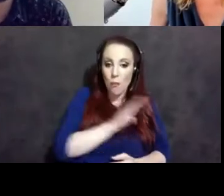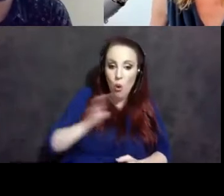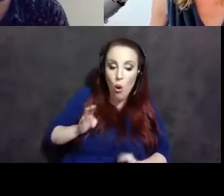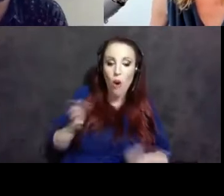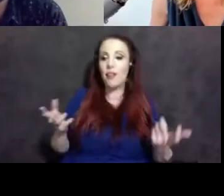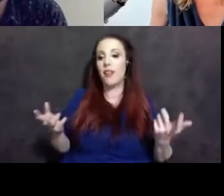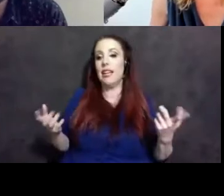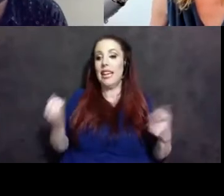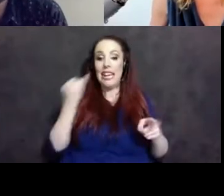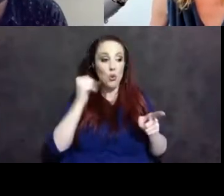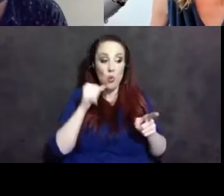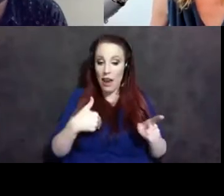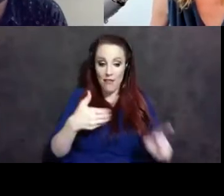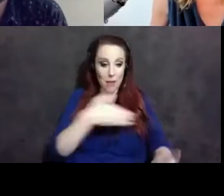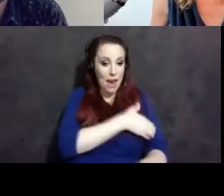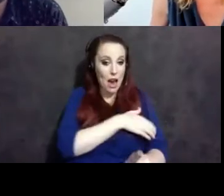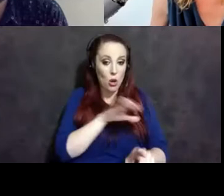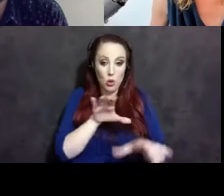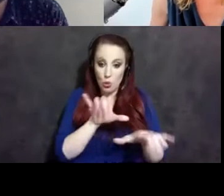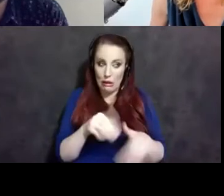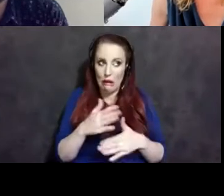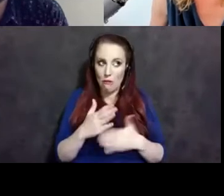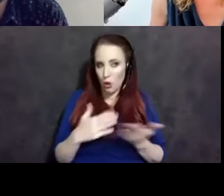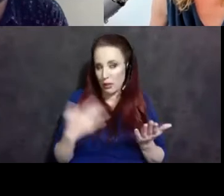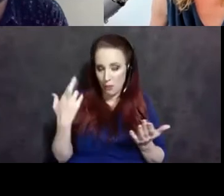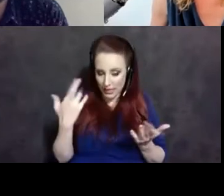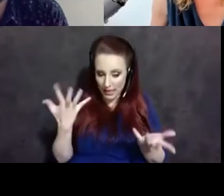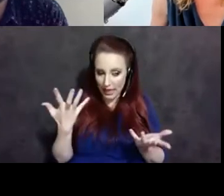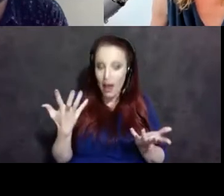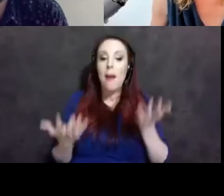If you don't have the power to do that, for some reason, then, perhaps, you can invite